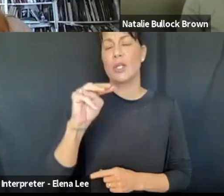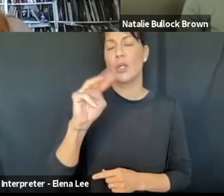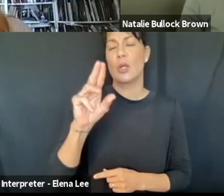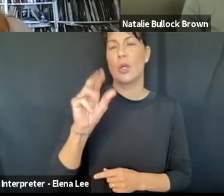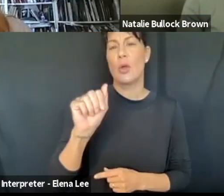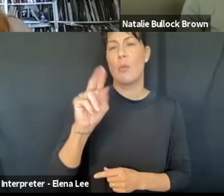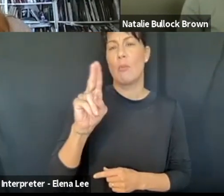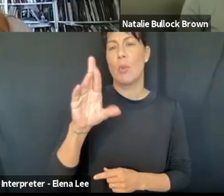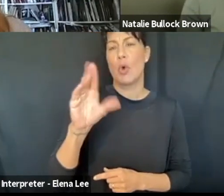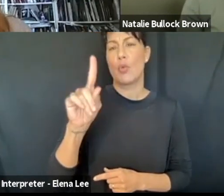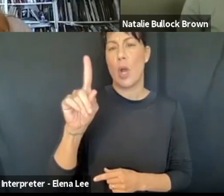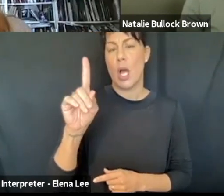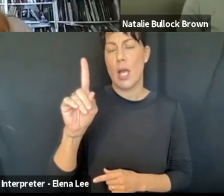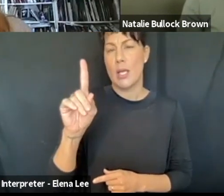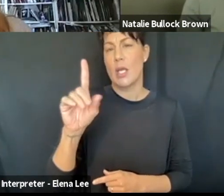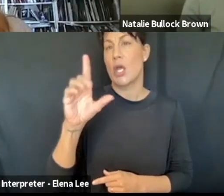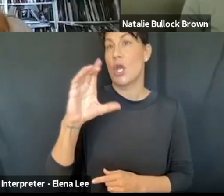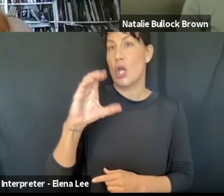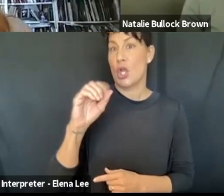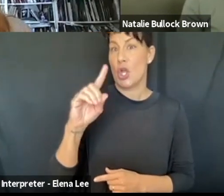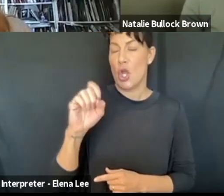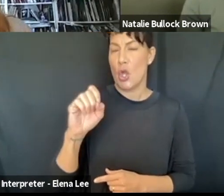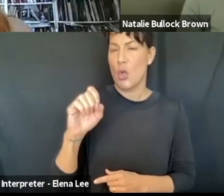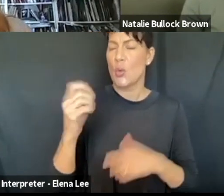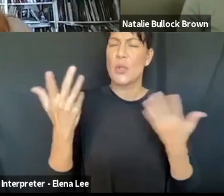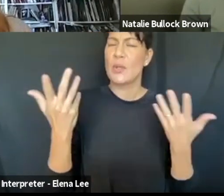is can we find a baseline,